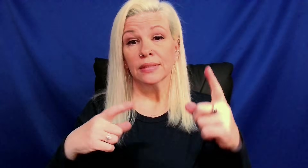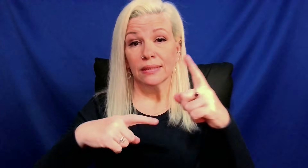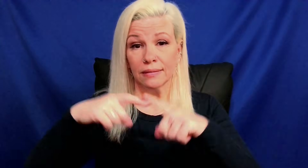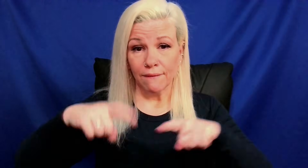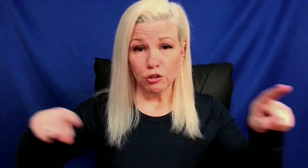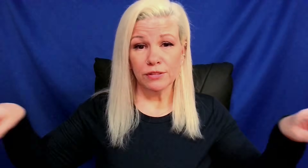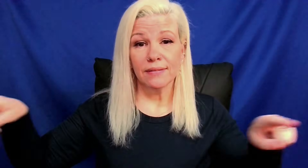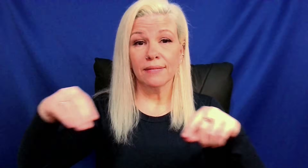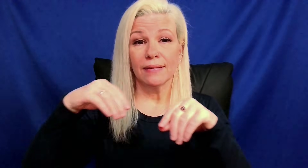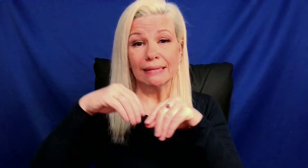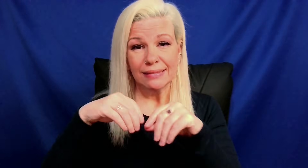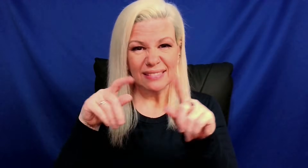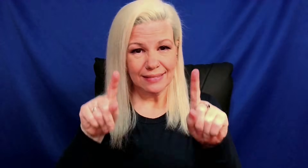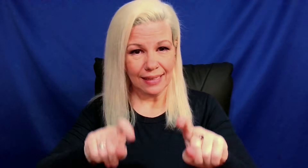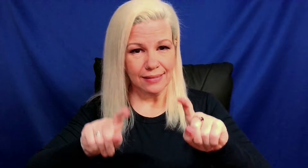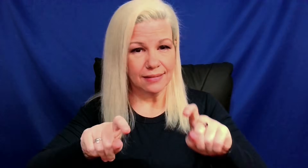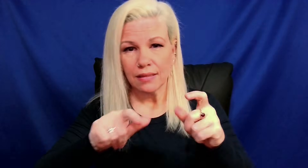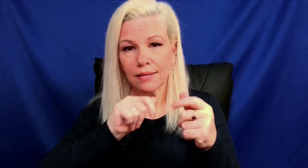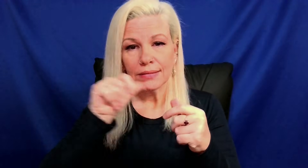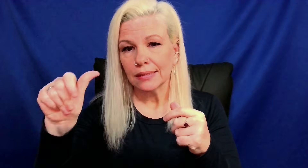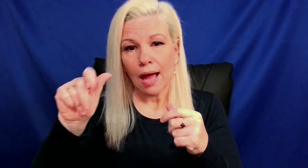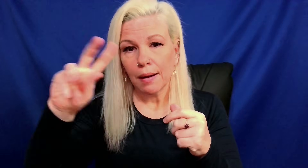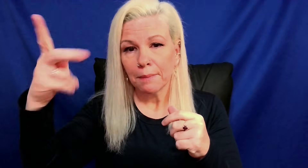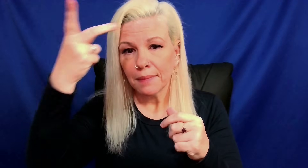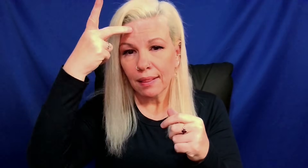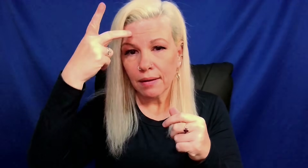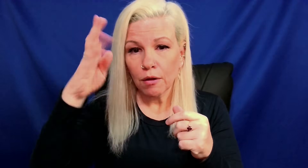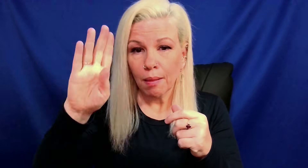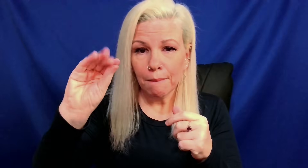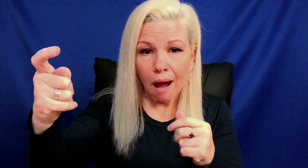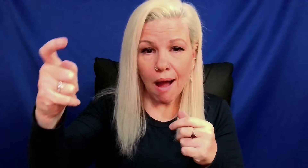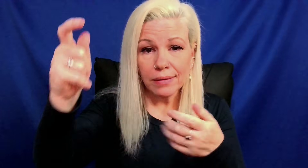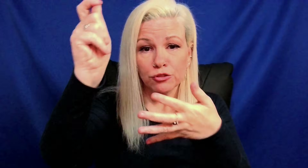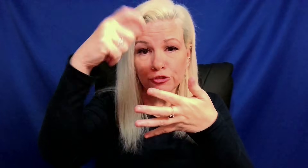Diversity in testing is not a political box check.